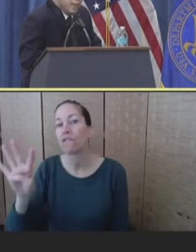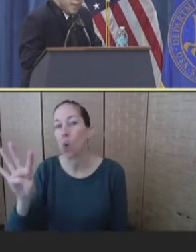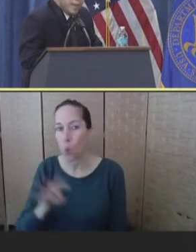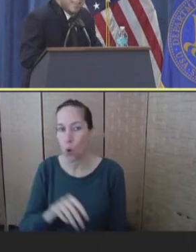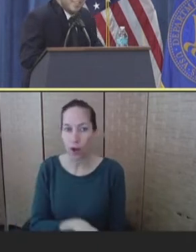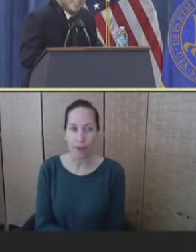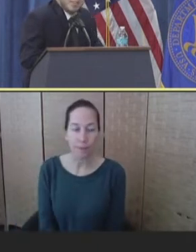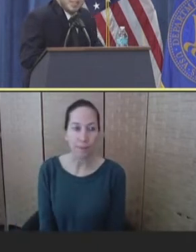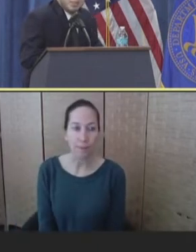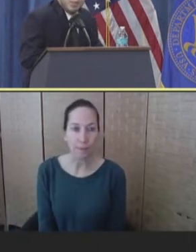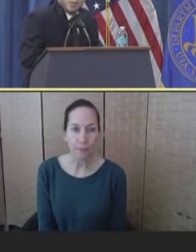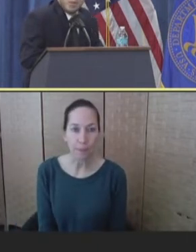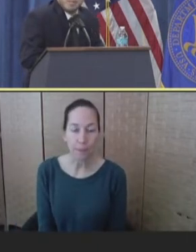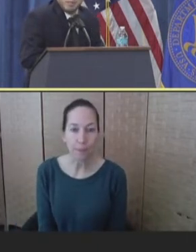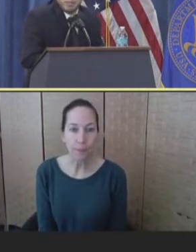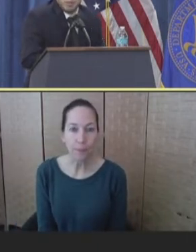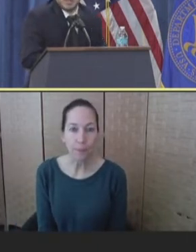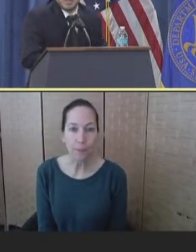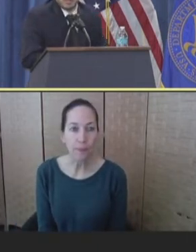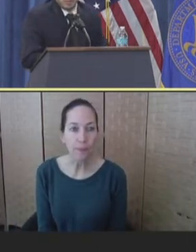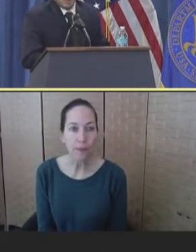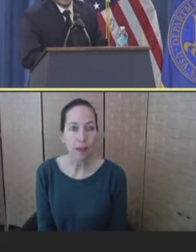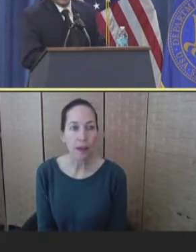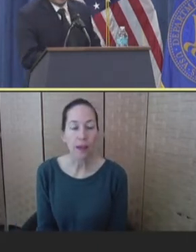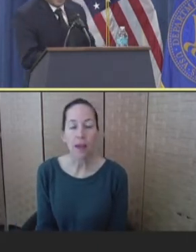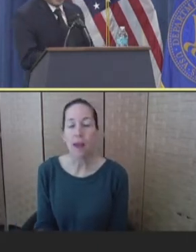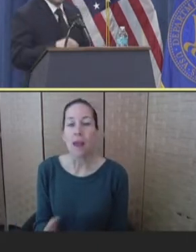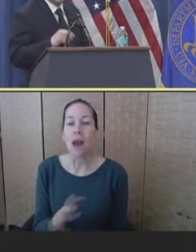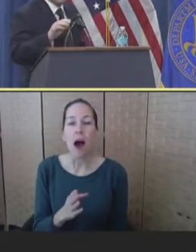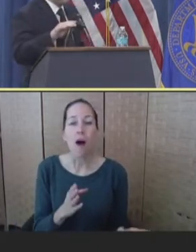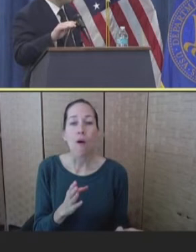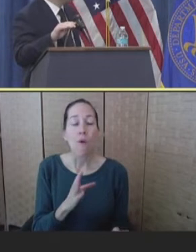So, this is moving away from influenza for a moment.